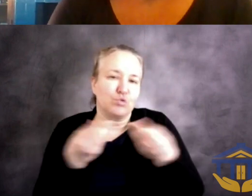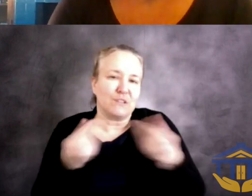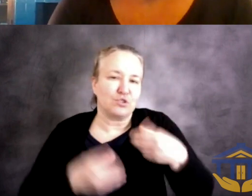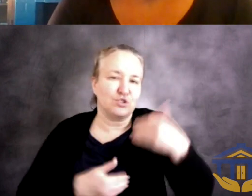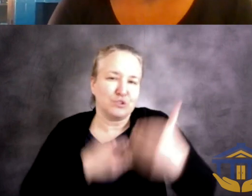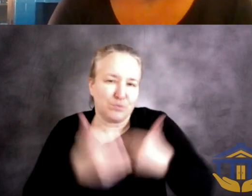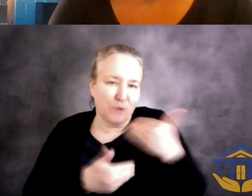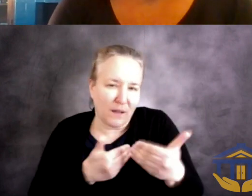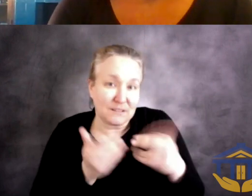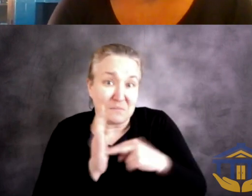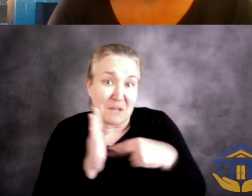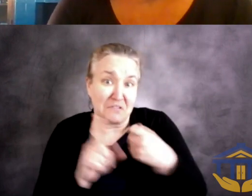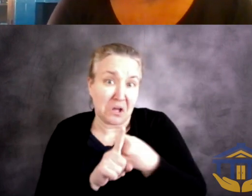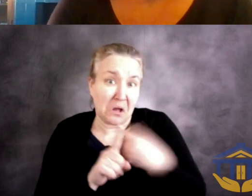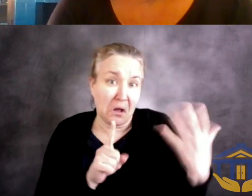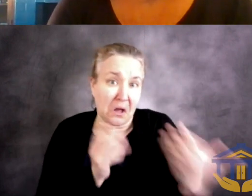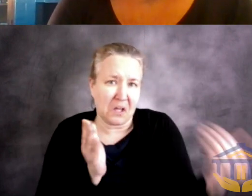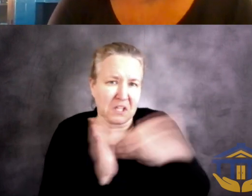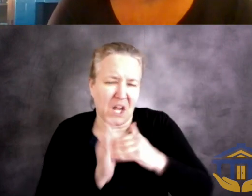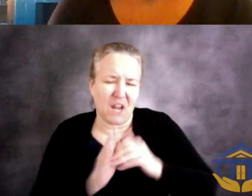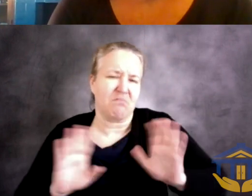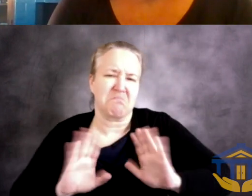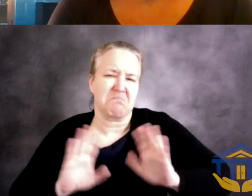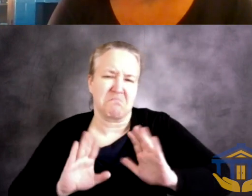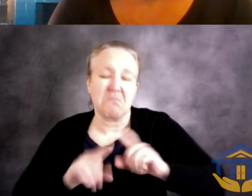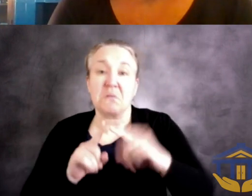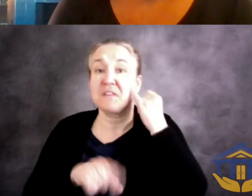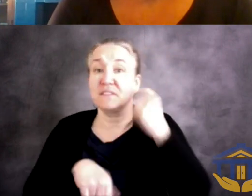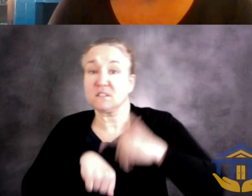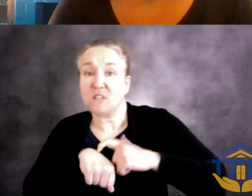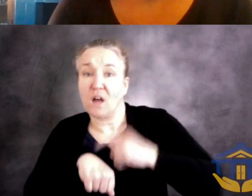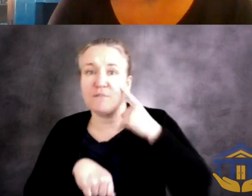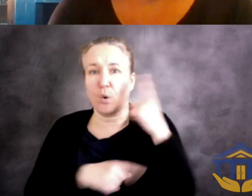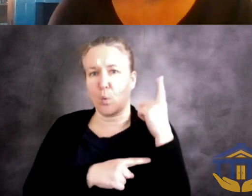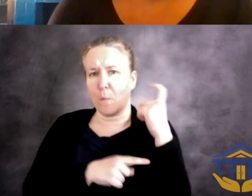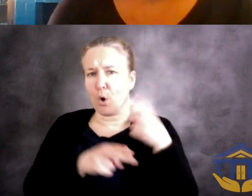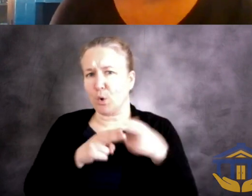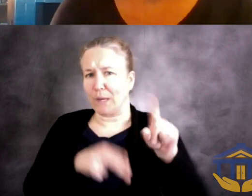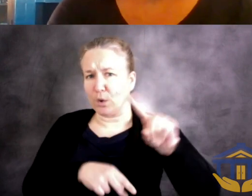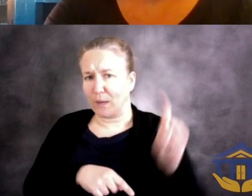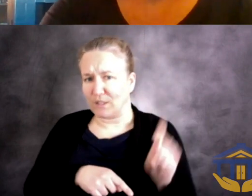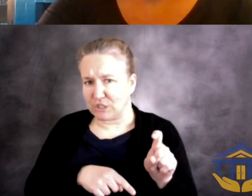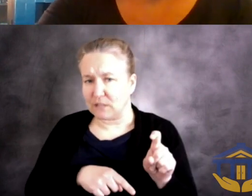um, and it... but if we have time for just one more quick question about just in your